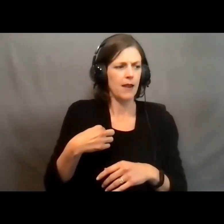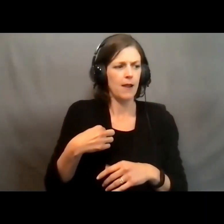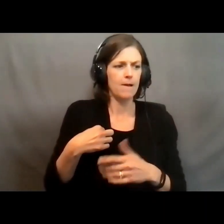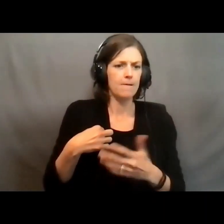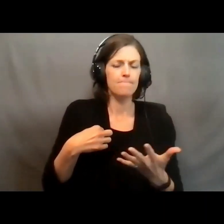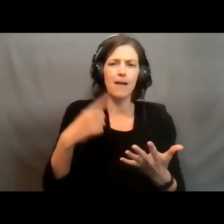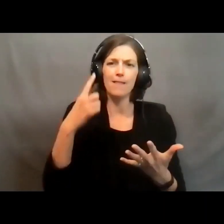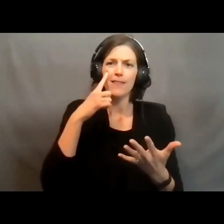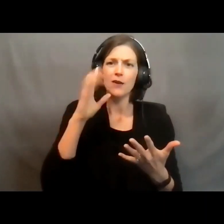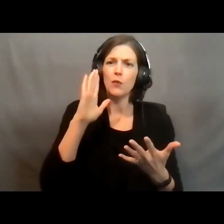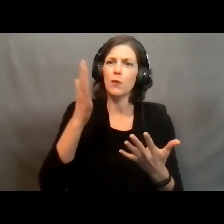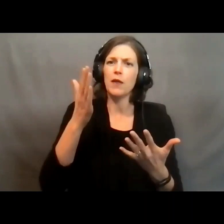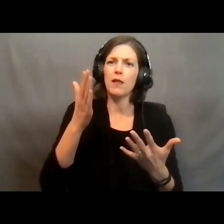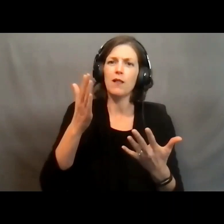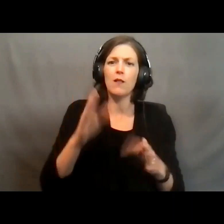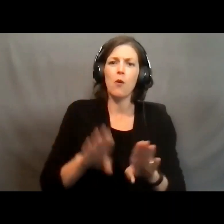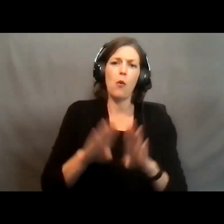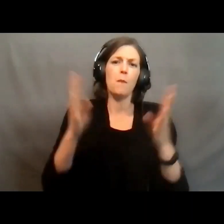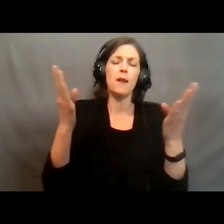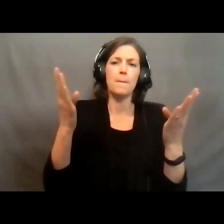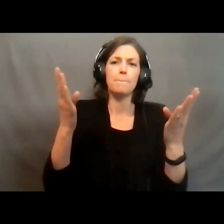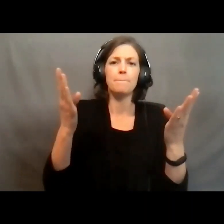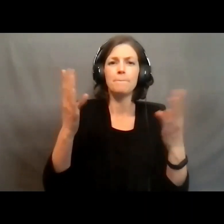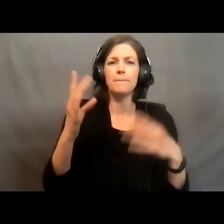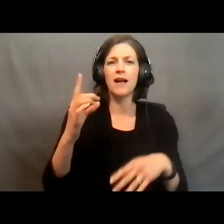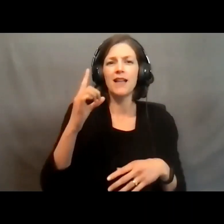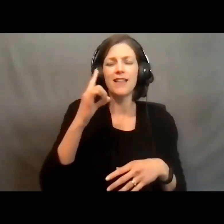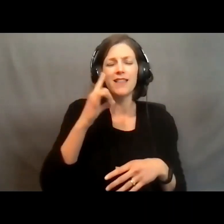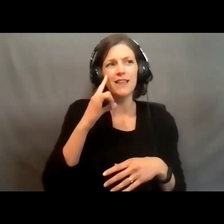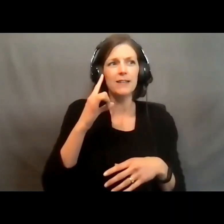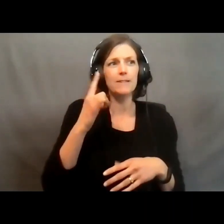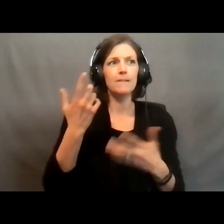up because I think they can be 13:34:37 a confabulation in all of our minds